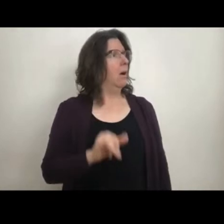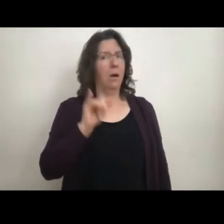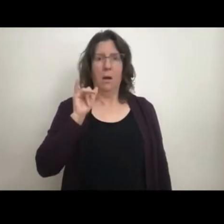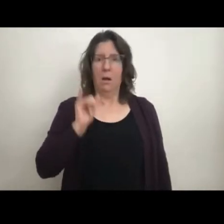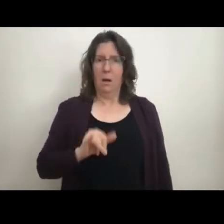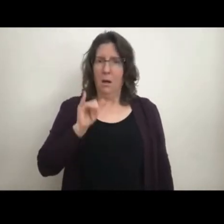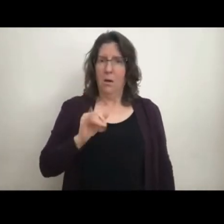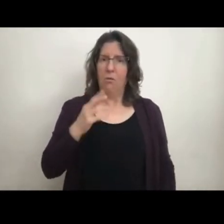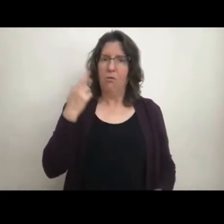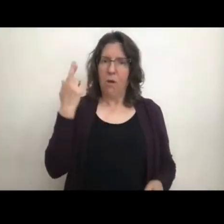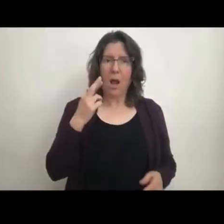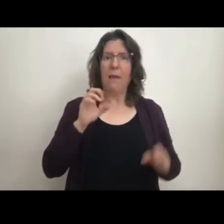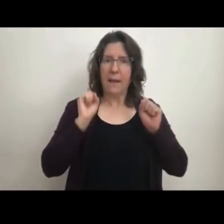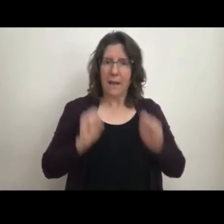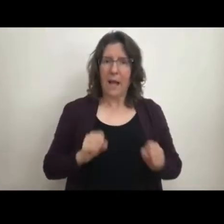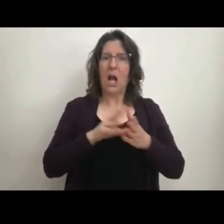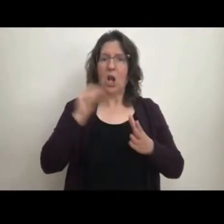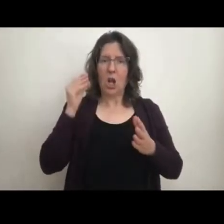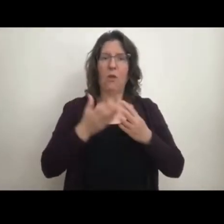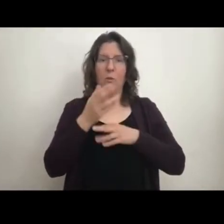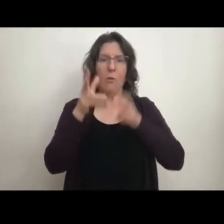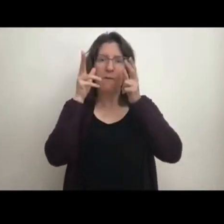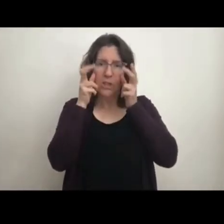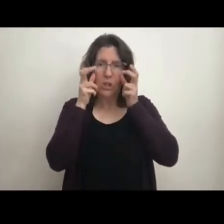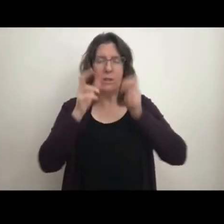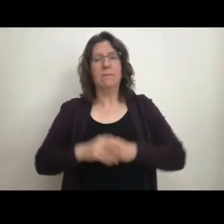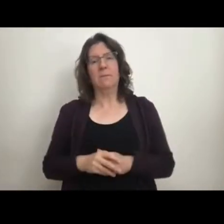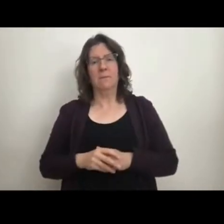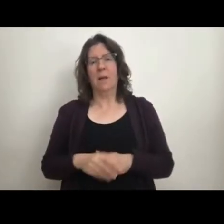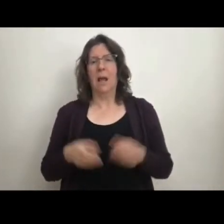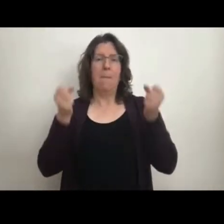"What are you able to understand in your world through your vision?"